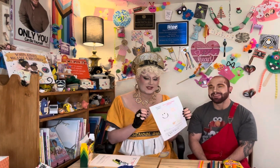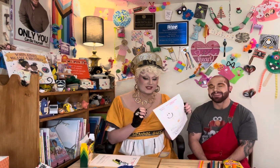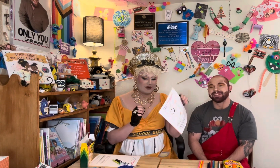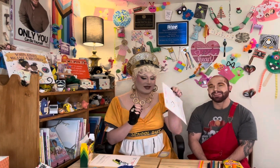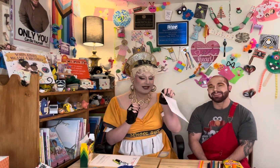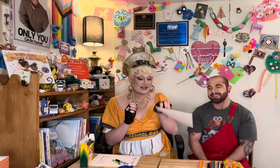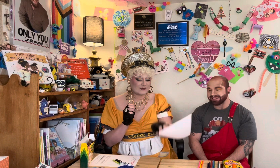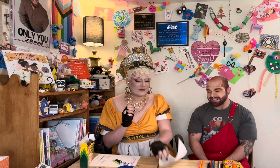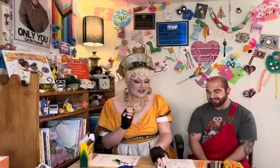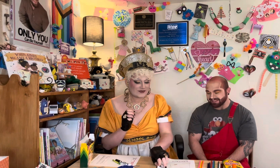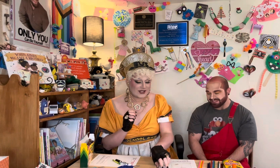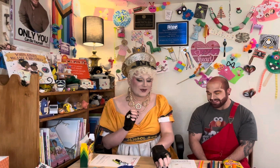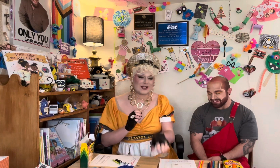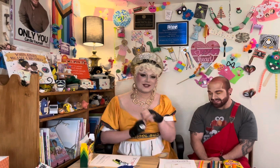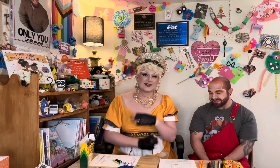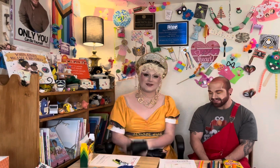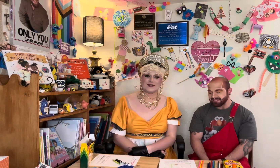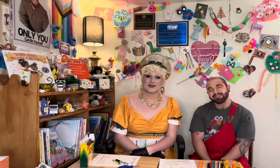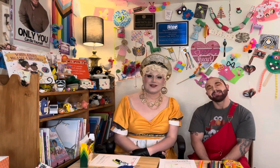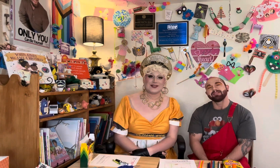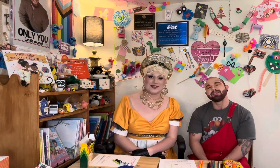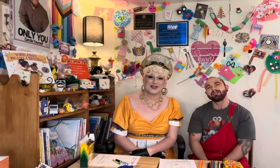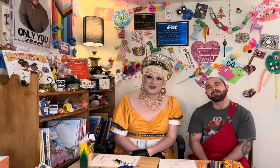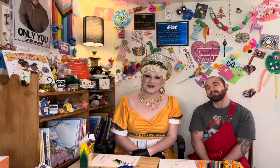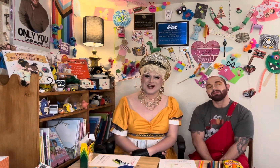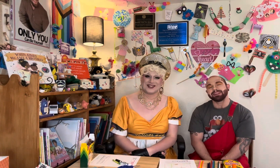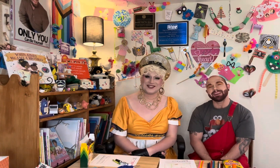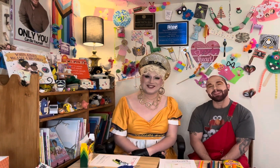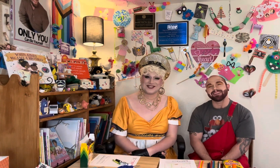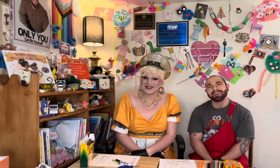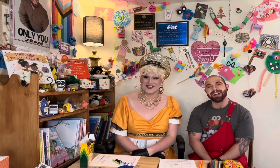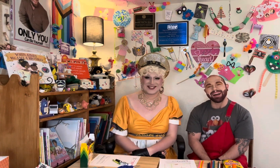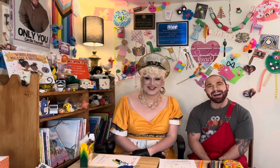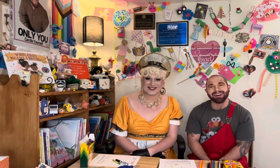such good buddies, and we were just really wanted to... BUSTER: Do something together! CALI: Do something together!